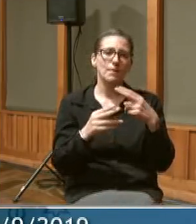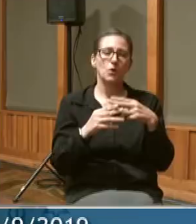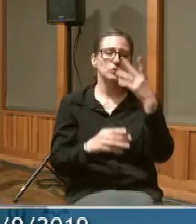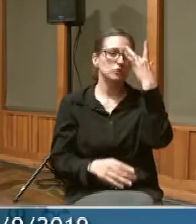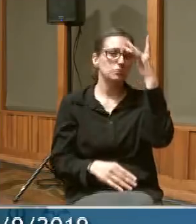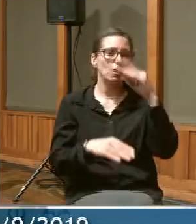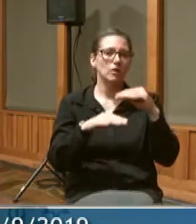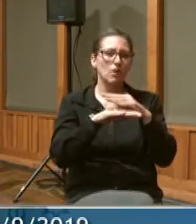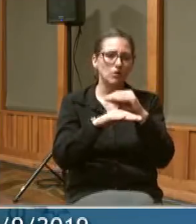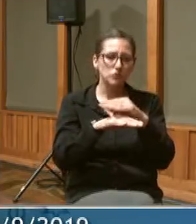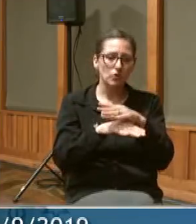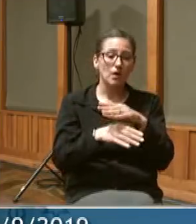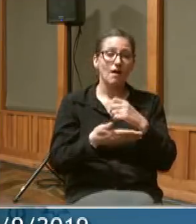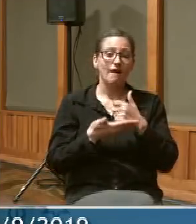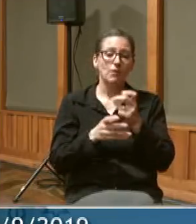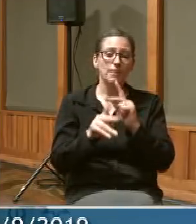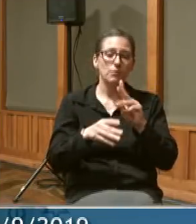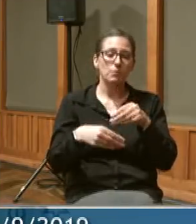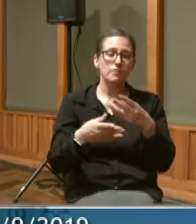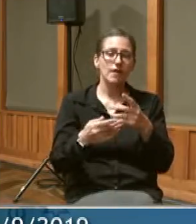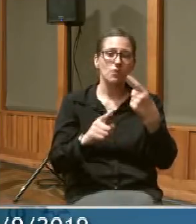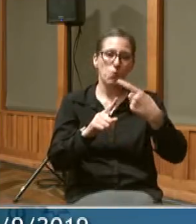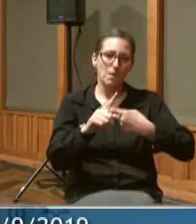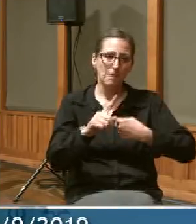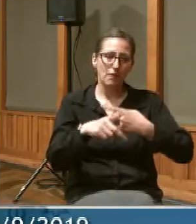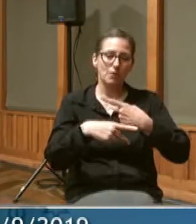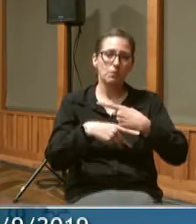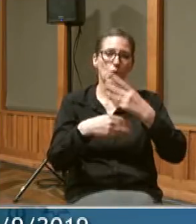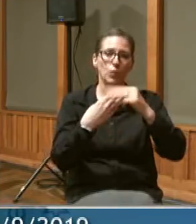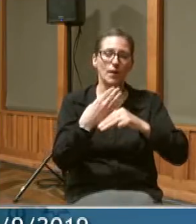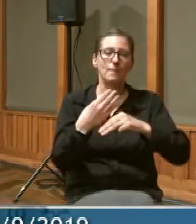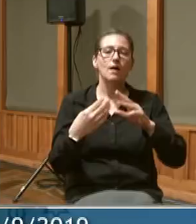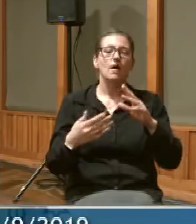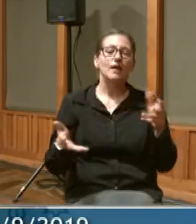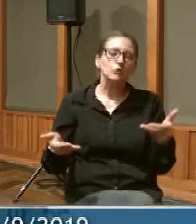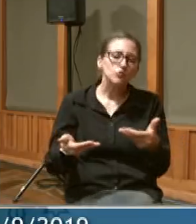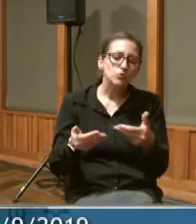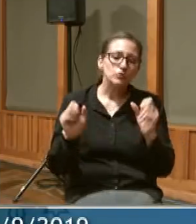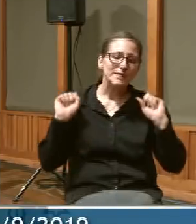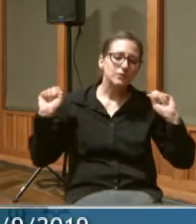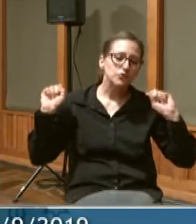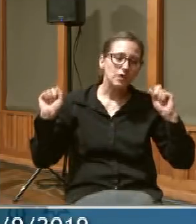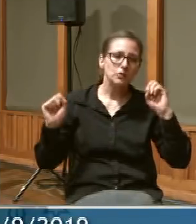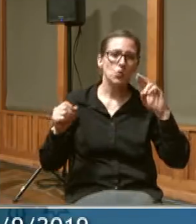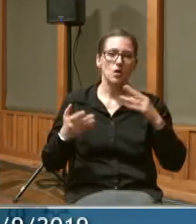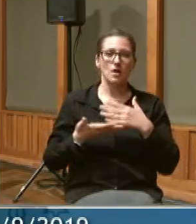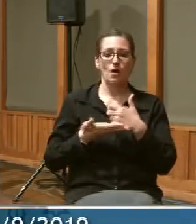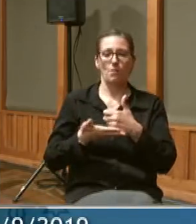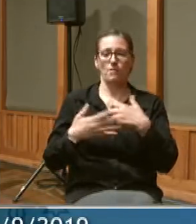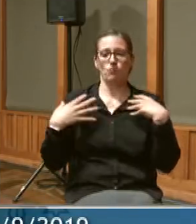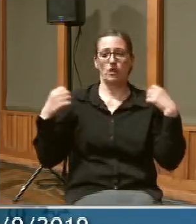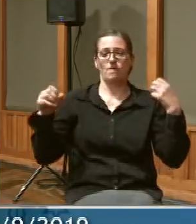MEDS BECAUSE THEIR BLOOD PRESSURE IS SO HIGH. I DO A CONSULT PROGRAM WHERE BASICALLY I HELP PEOPLE GET A